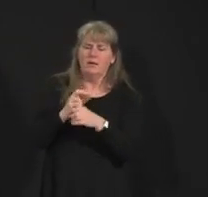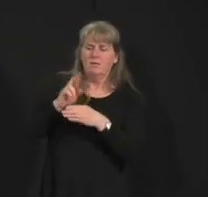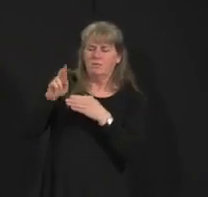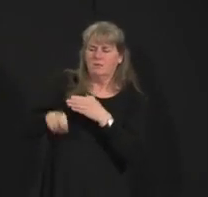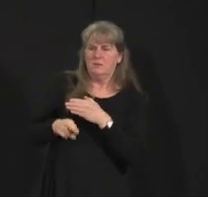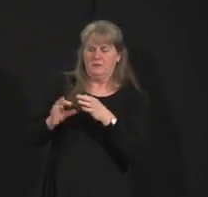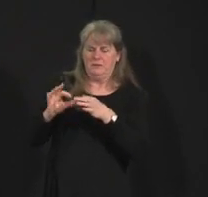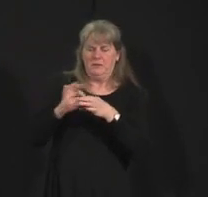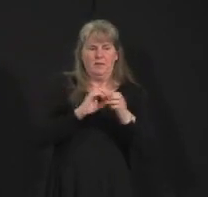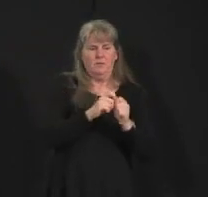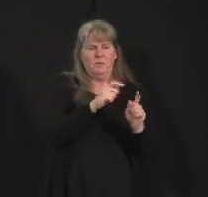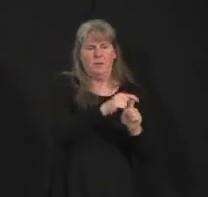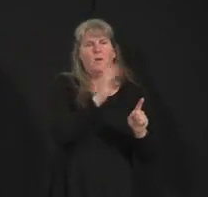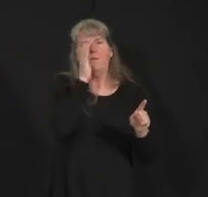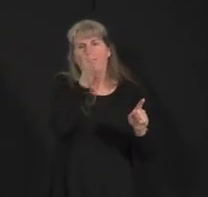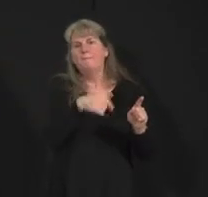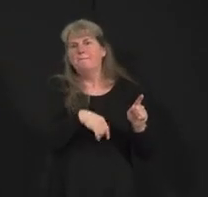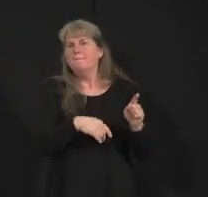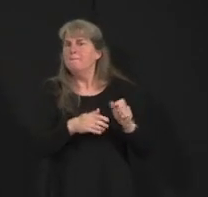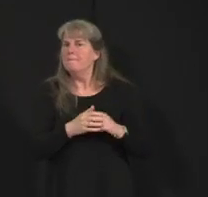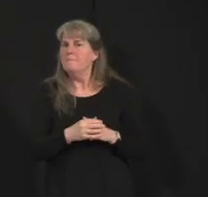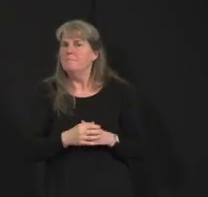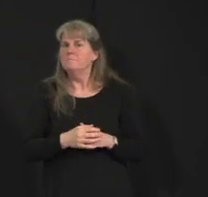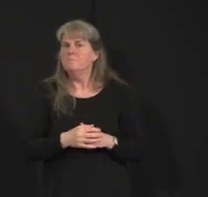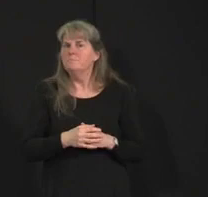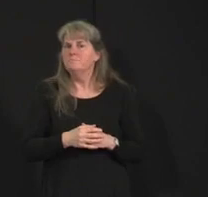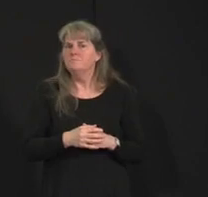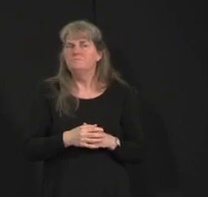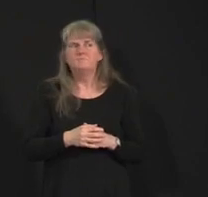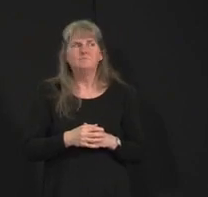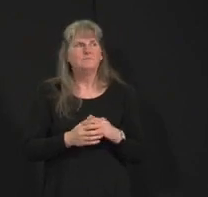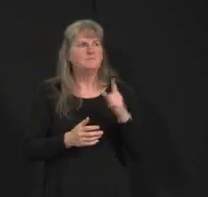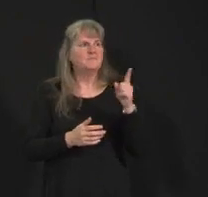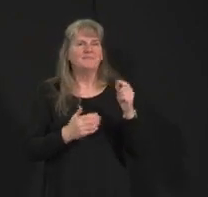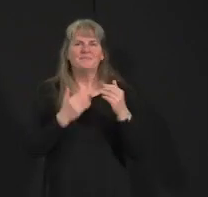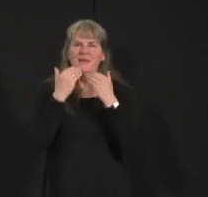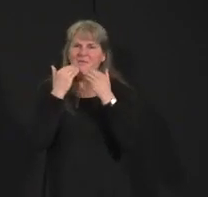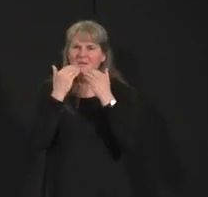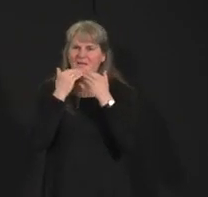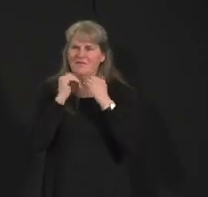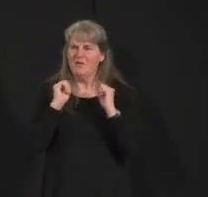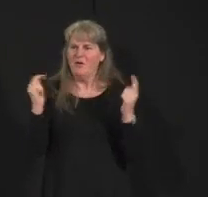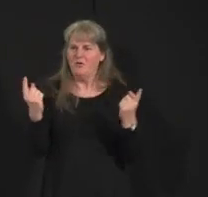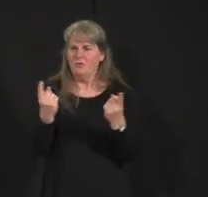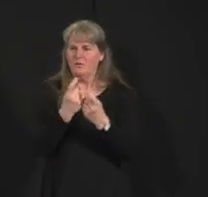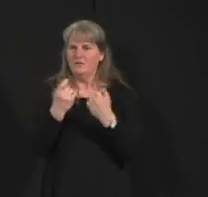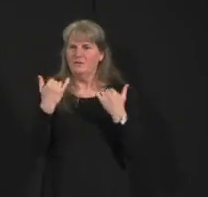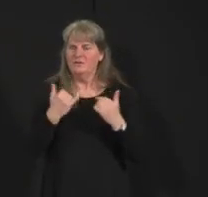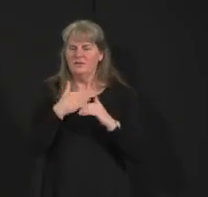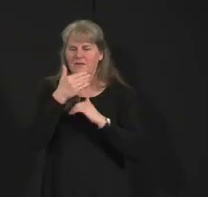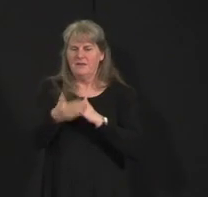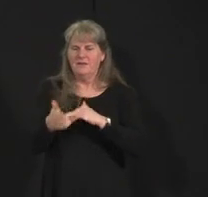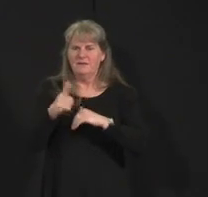investigation. I would like to thank you for your time today. The next update will be on